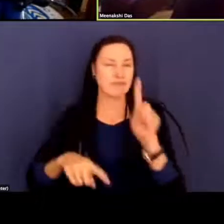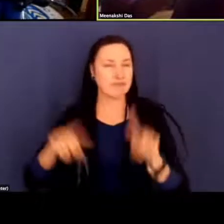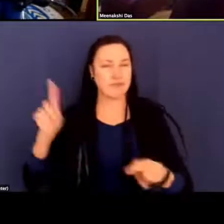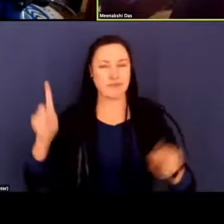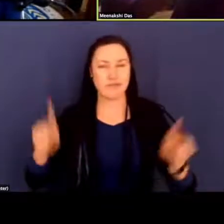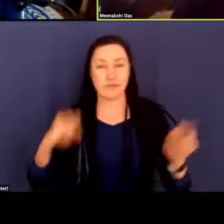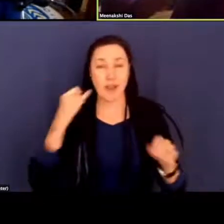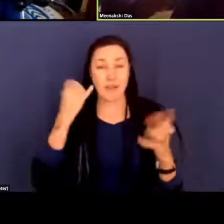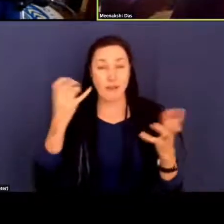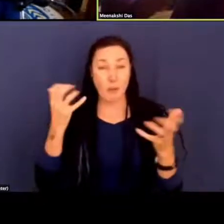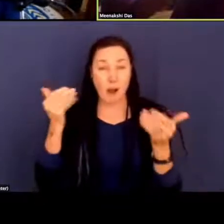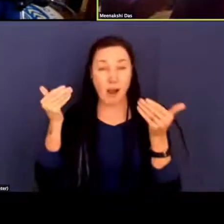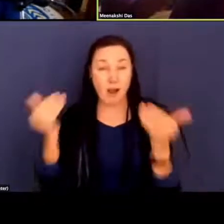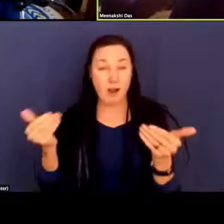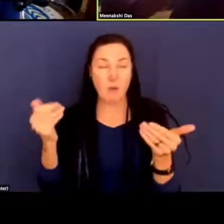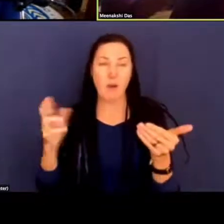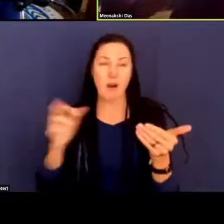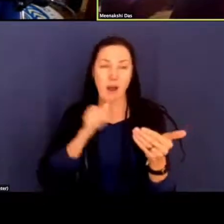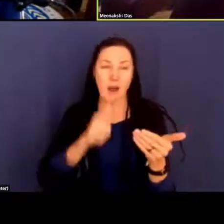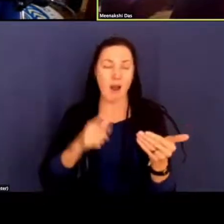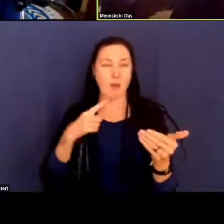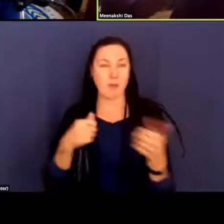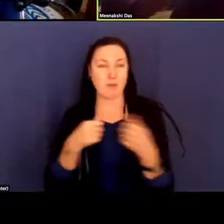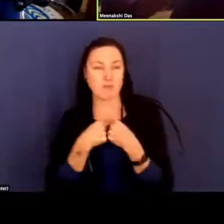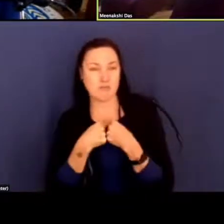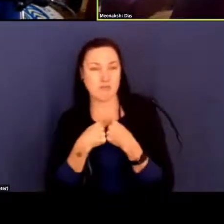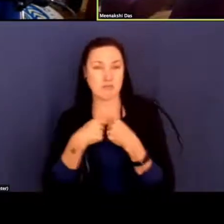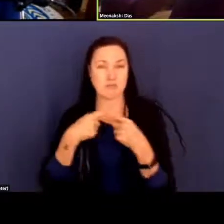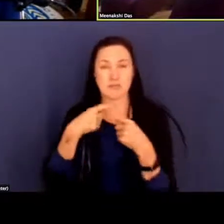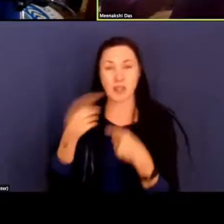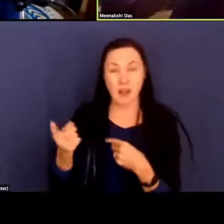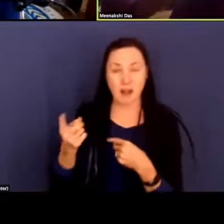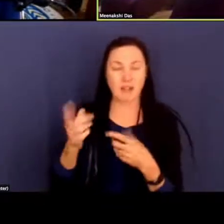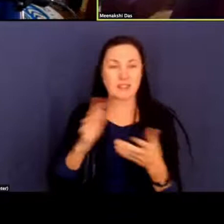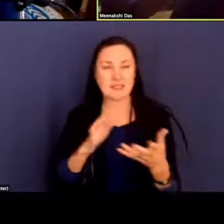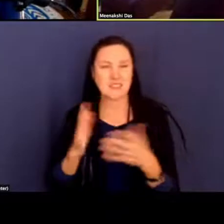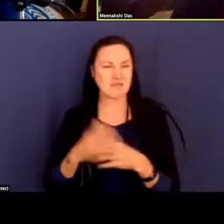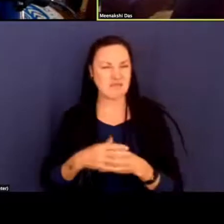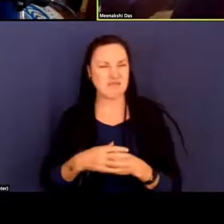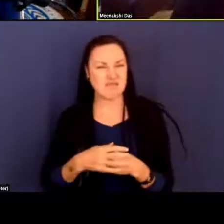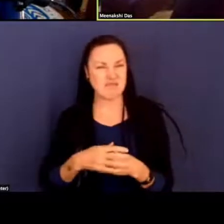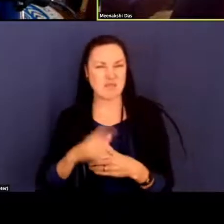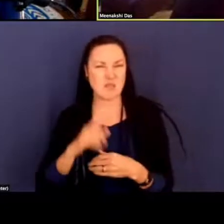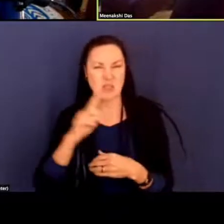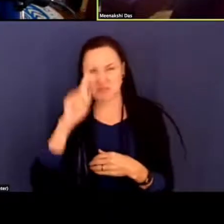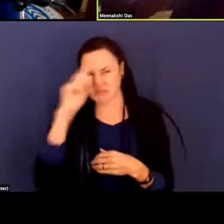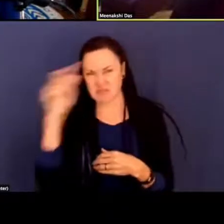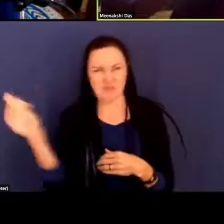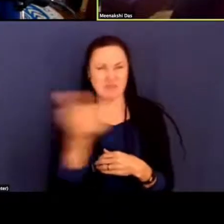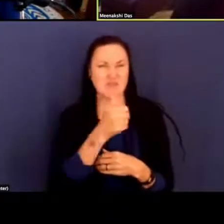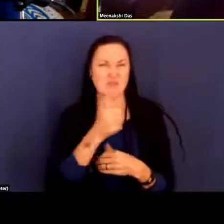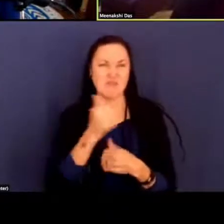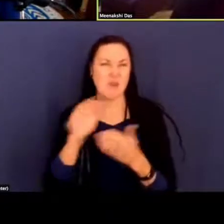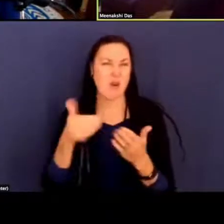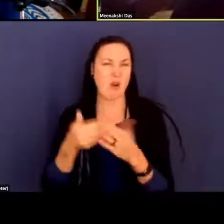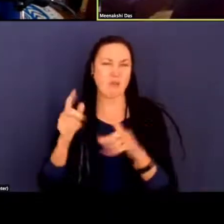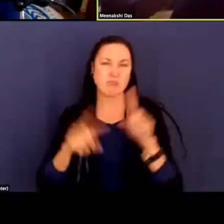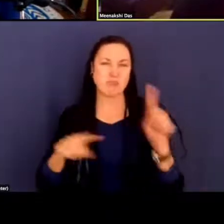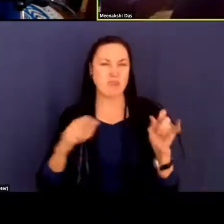it has certainly helped me to disclose.